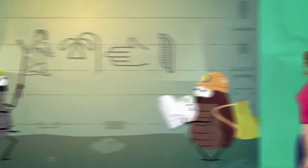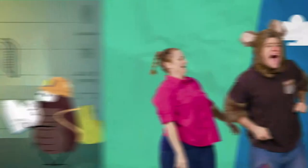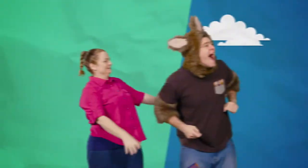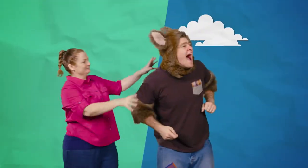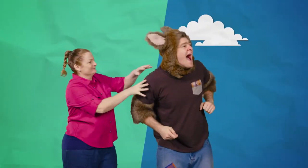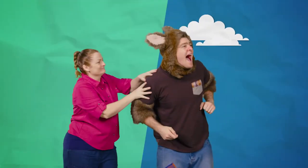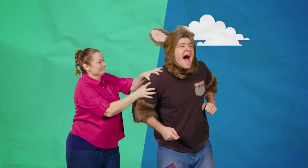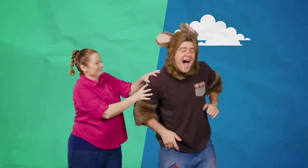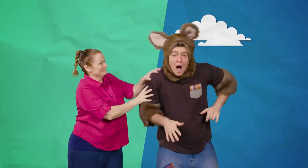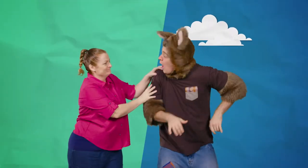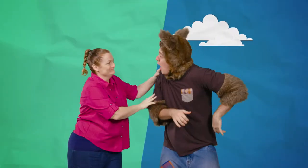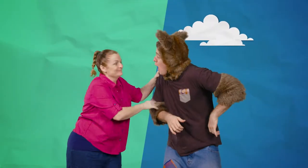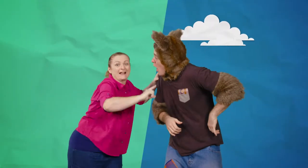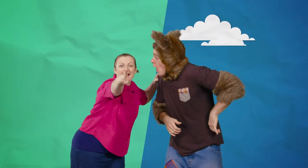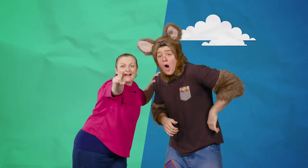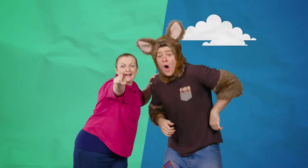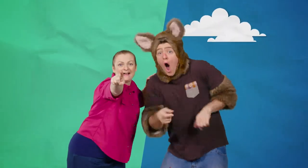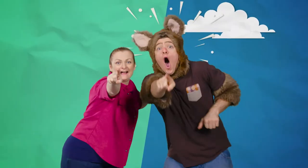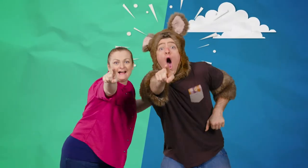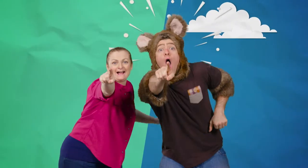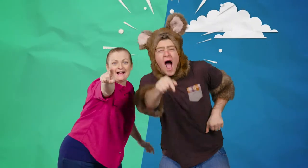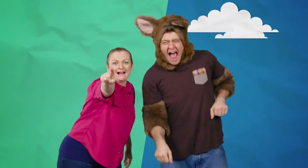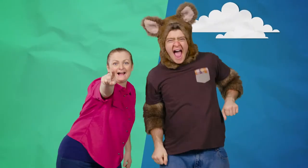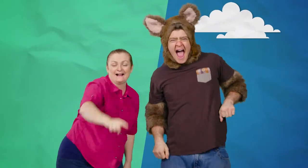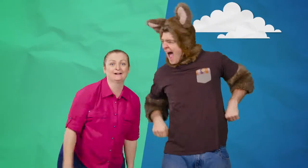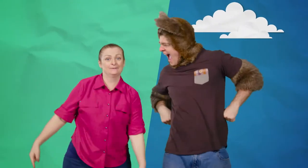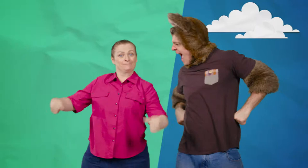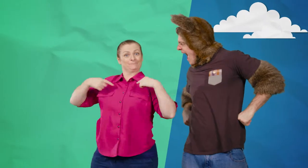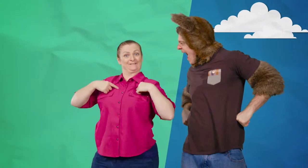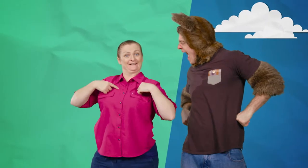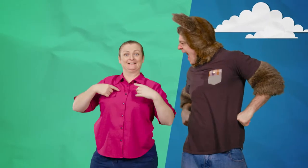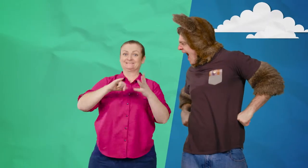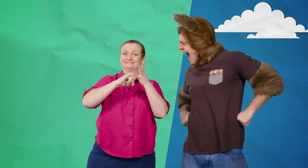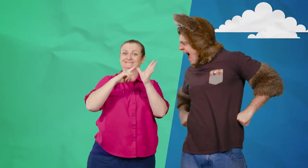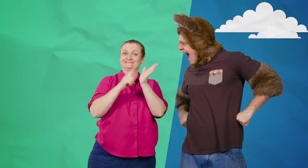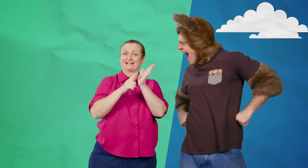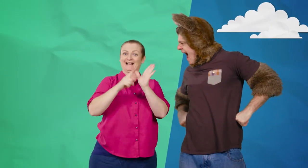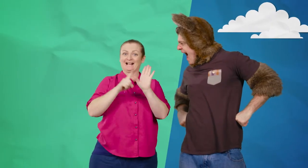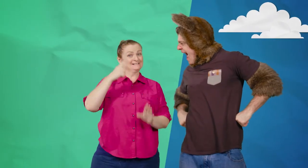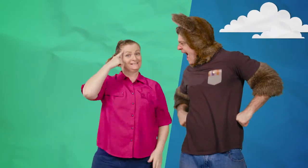Huh? Look! Ah! I'm Sally.